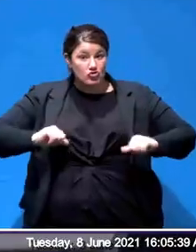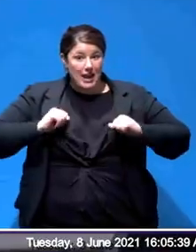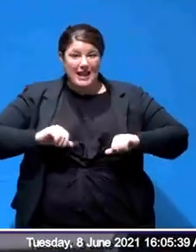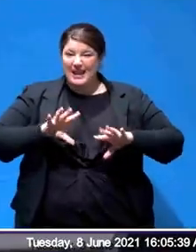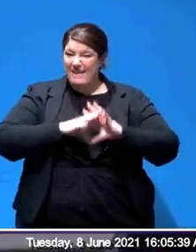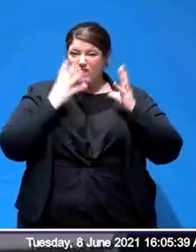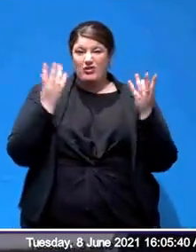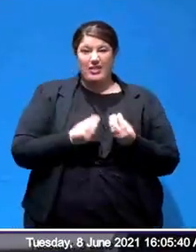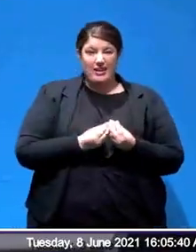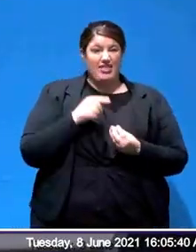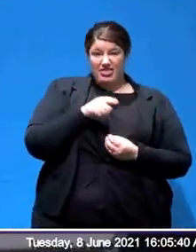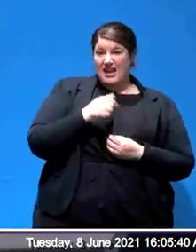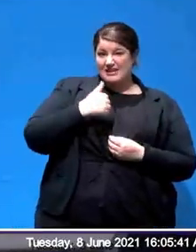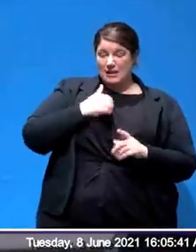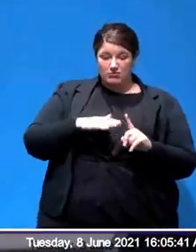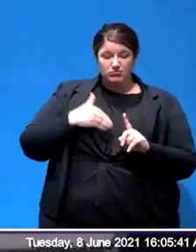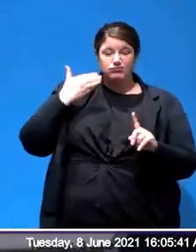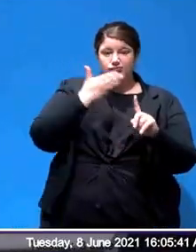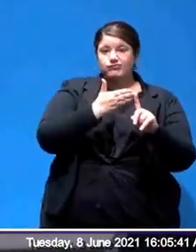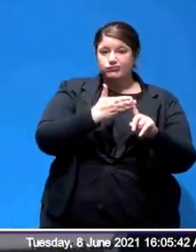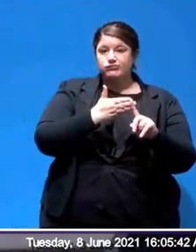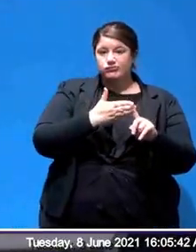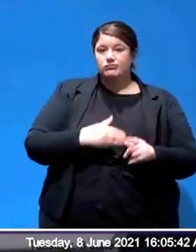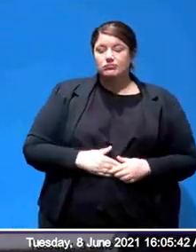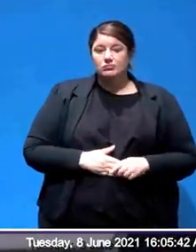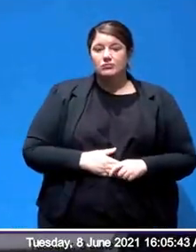That is our longer term strategy as we work through.